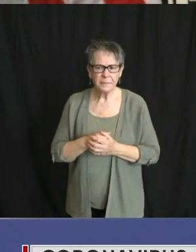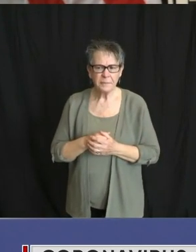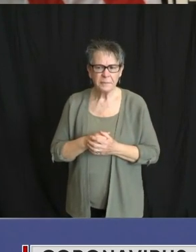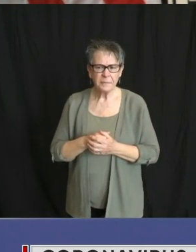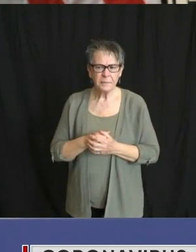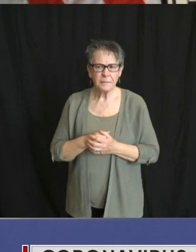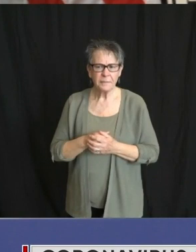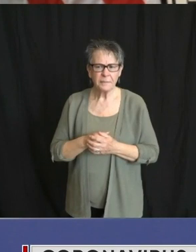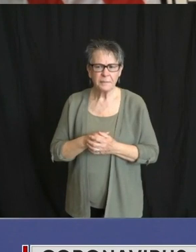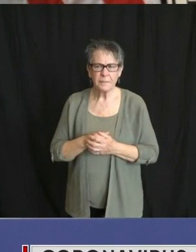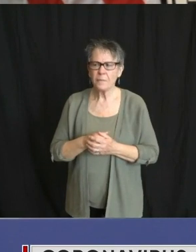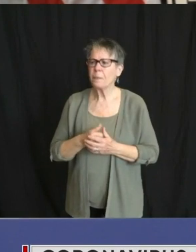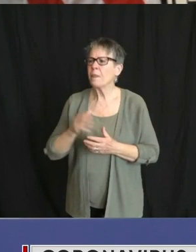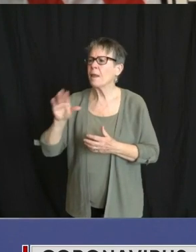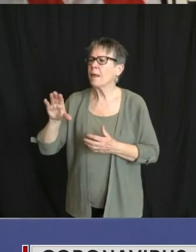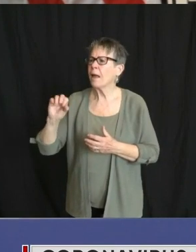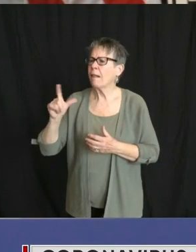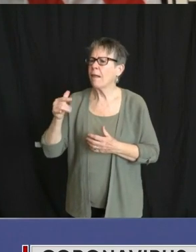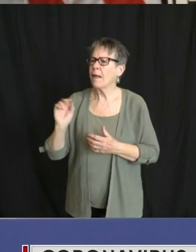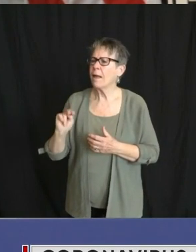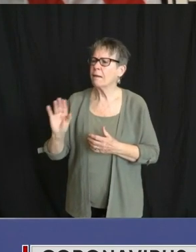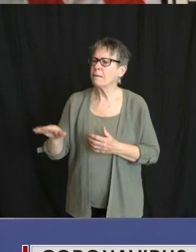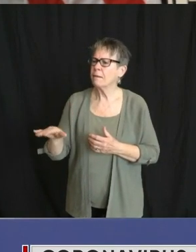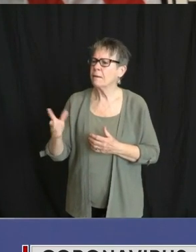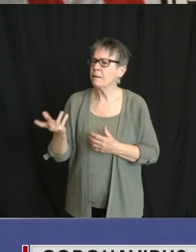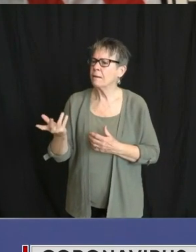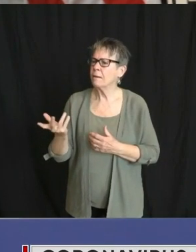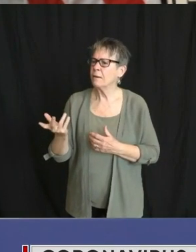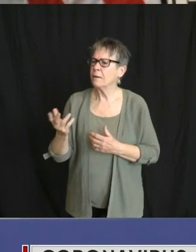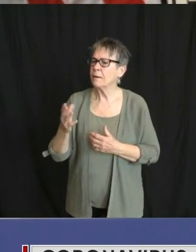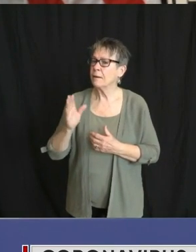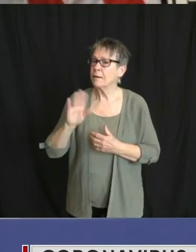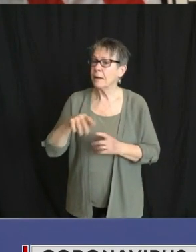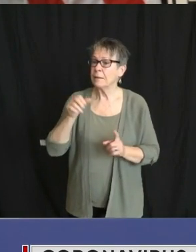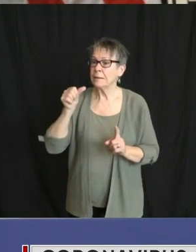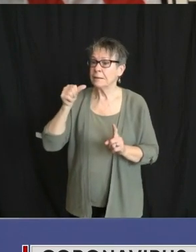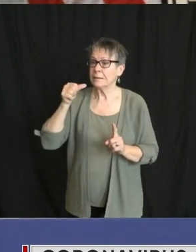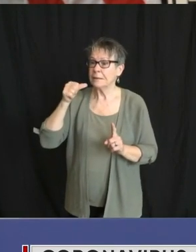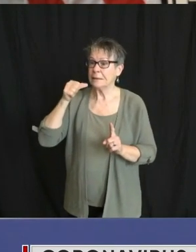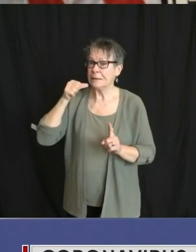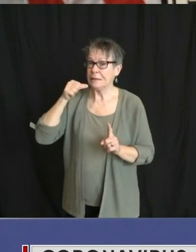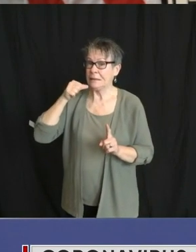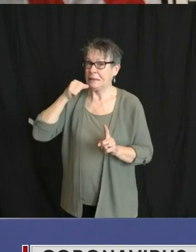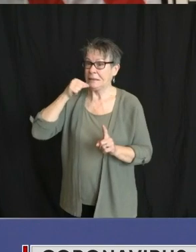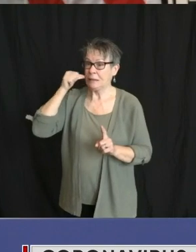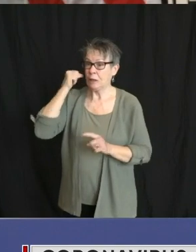WHERE IS THAT NUMBER EXPECTED TO COME FROM? COULD YOU GIVE US SOME COLOR ON